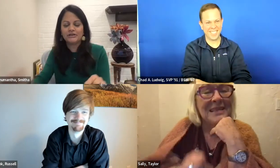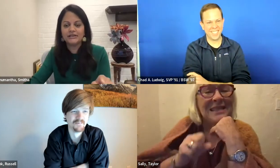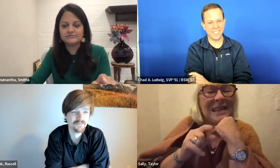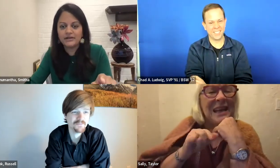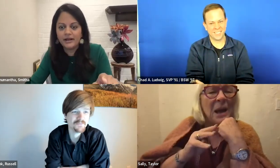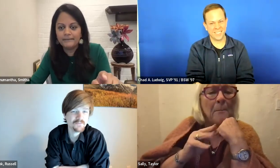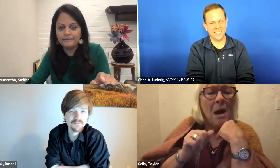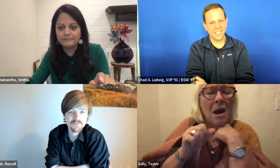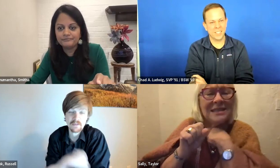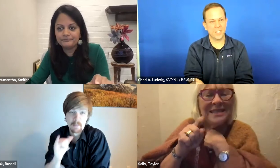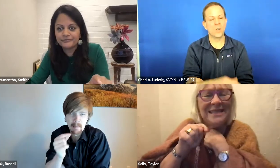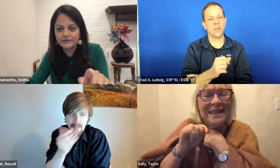Do you mind repeating it?